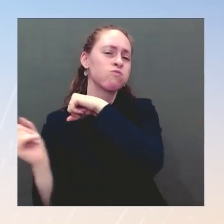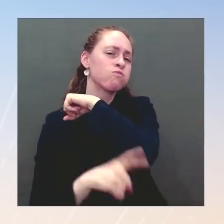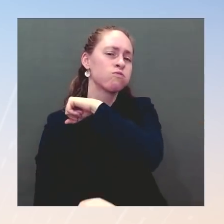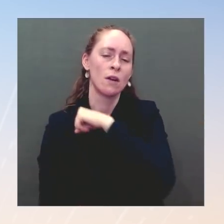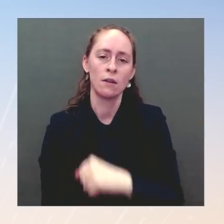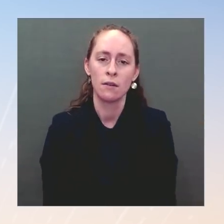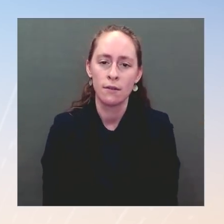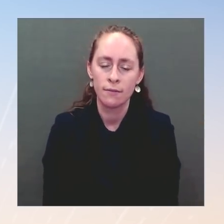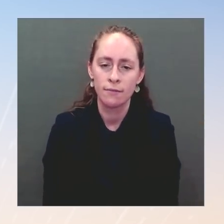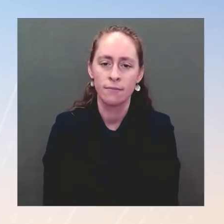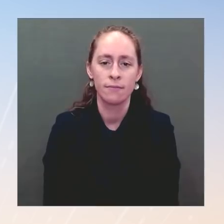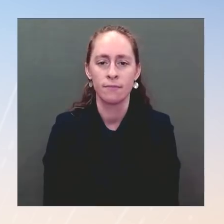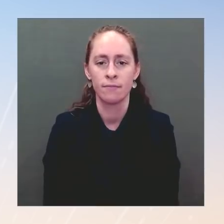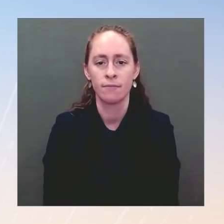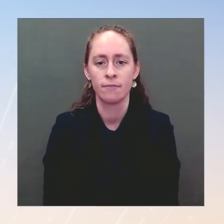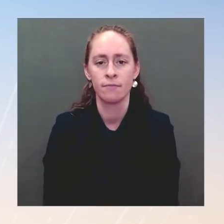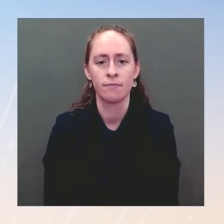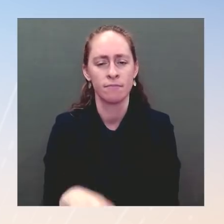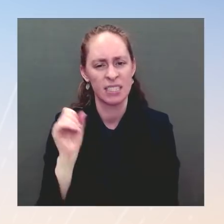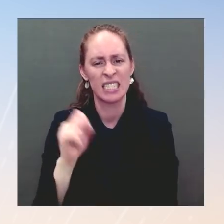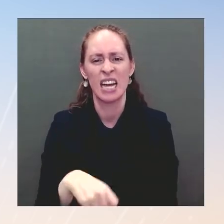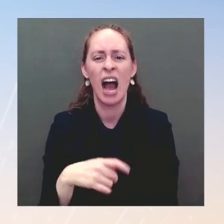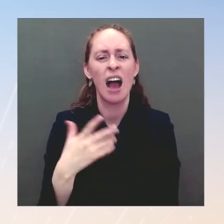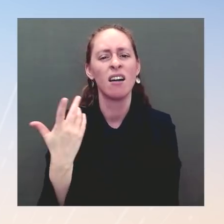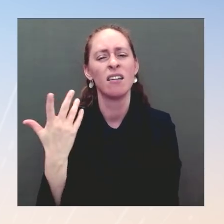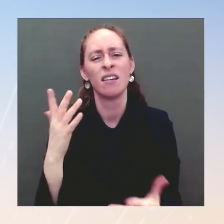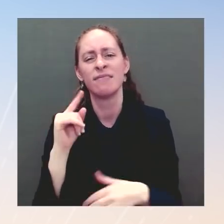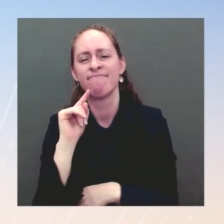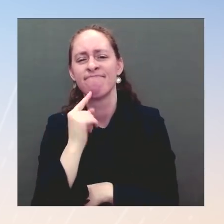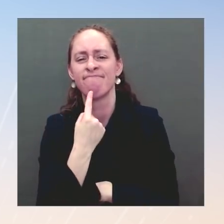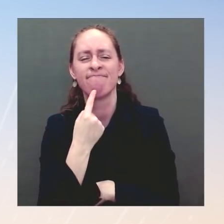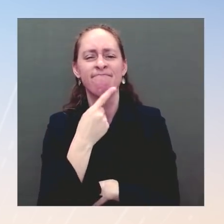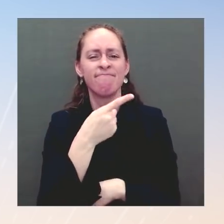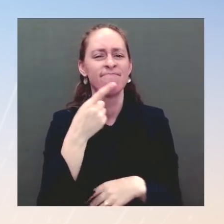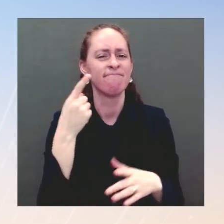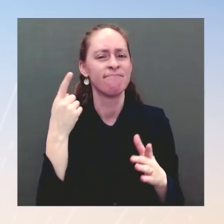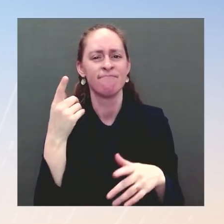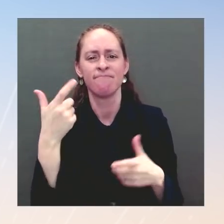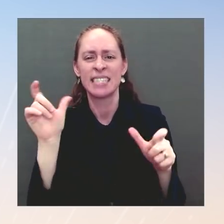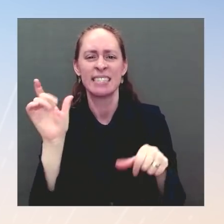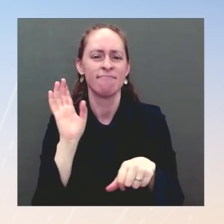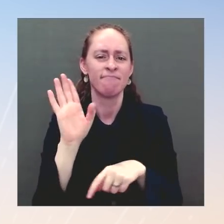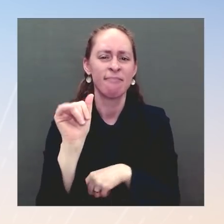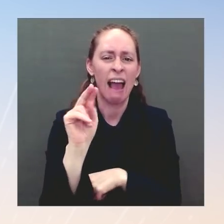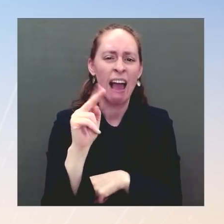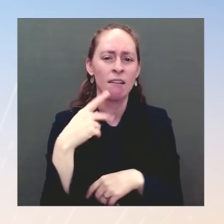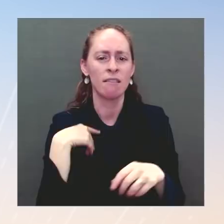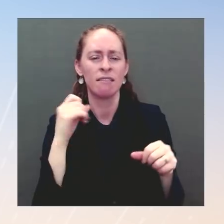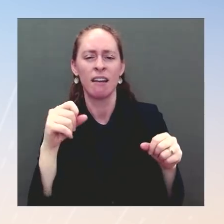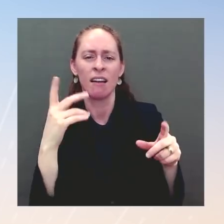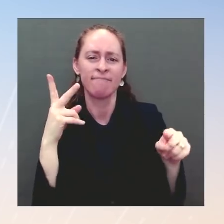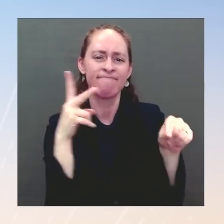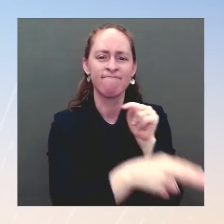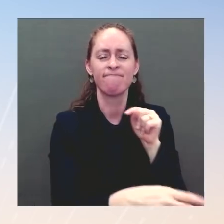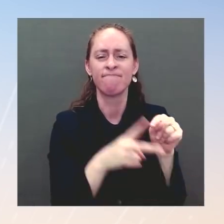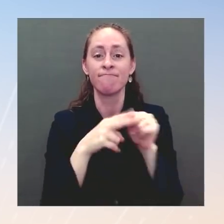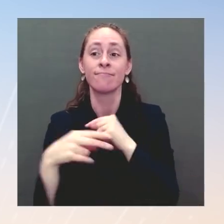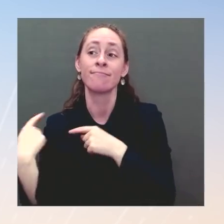as would taking export control steps be. So, there's a range of escalatory steps we have as options. Go ahead.